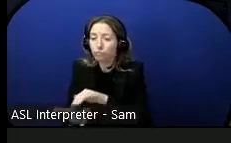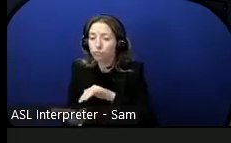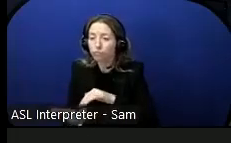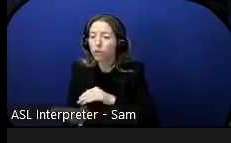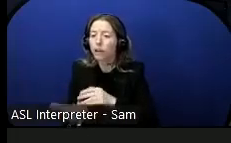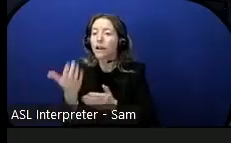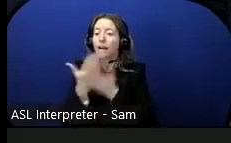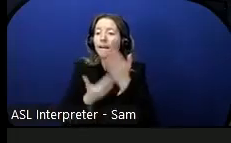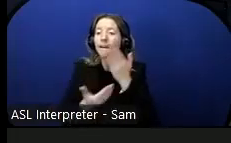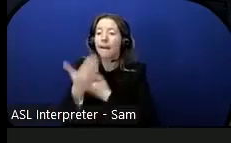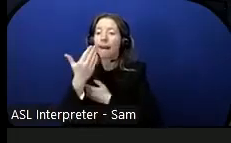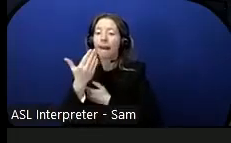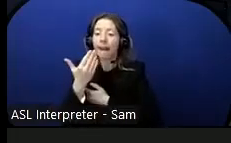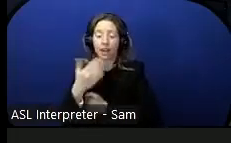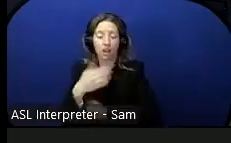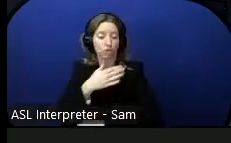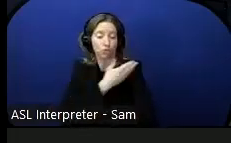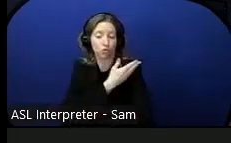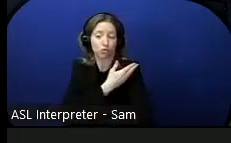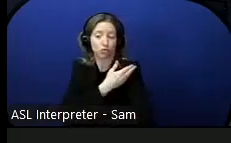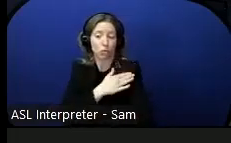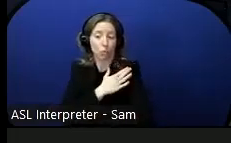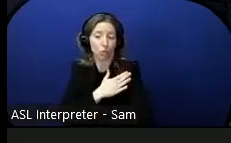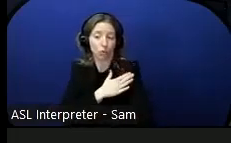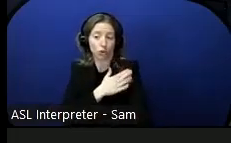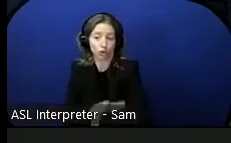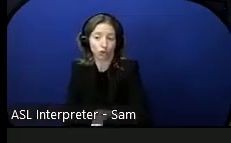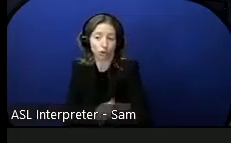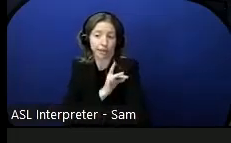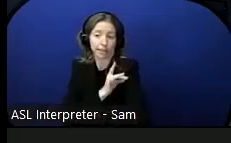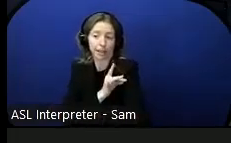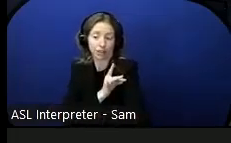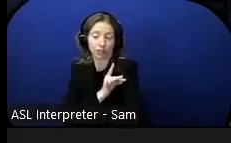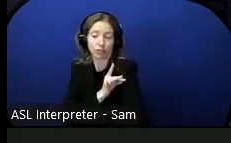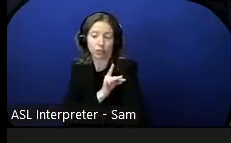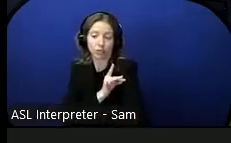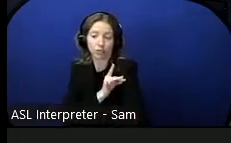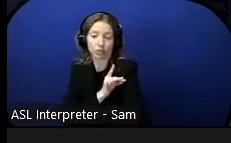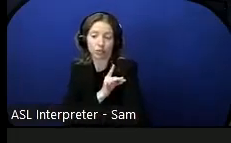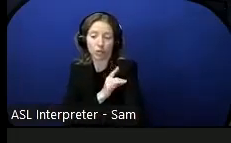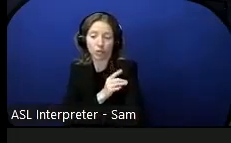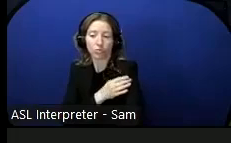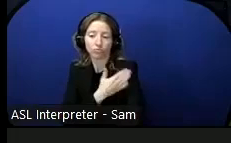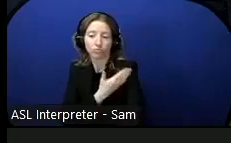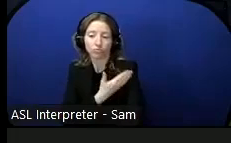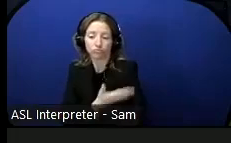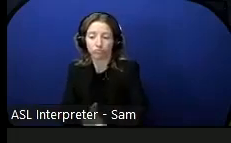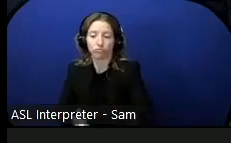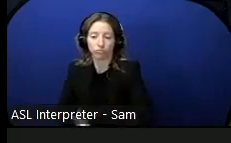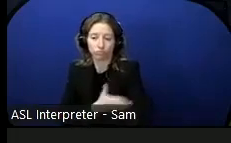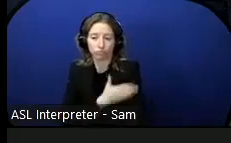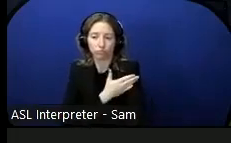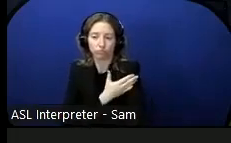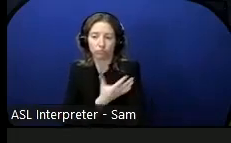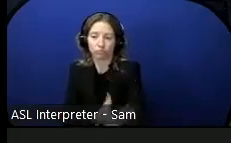So, on April 24th, 2024, the federal registration published the DOJ,